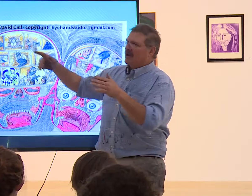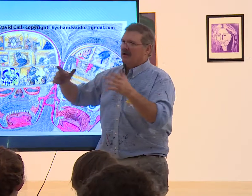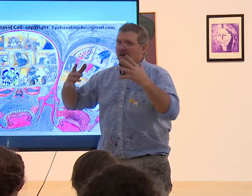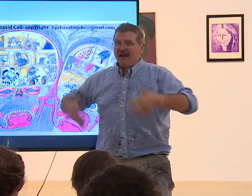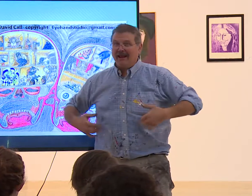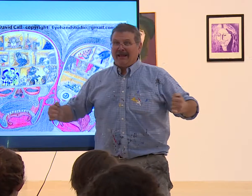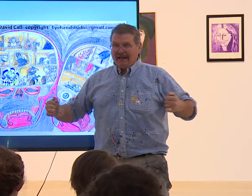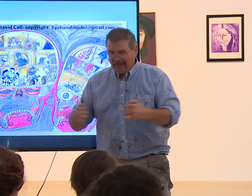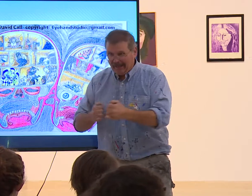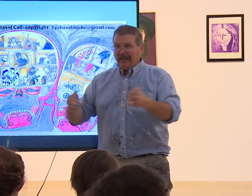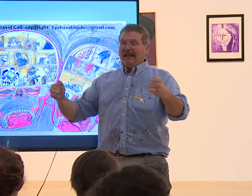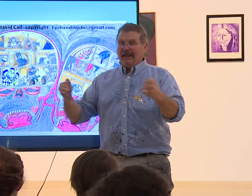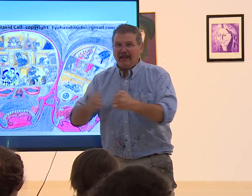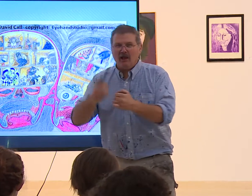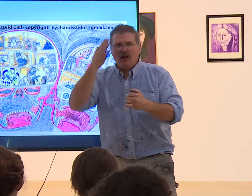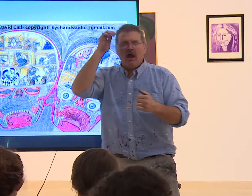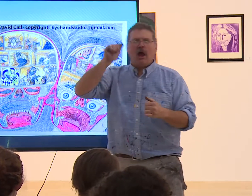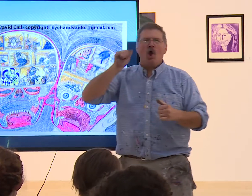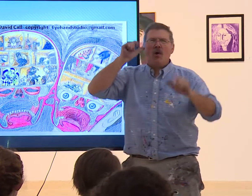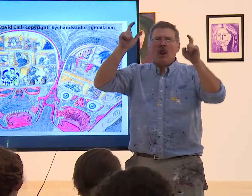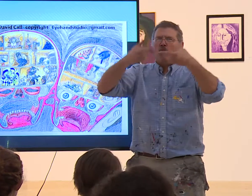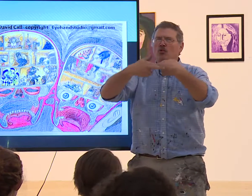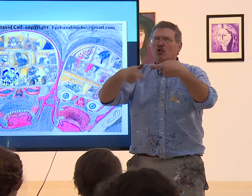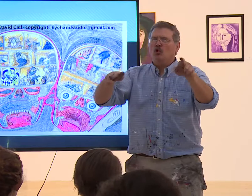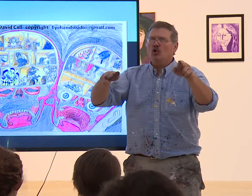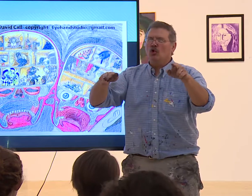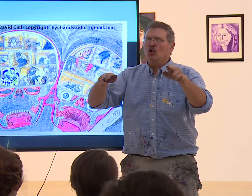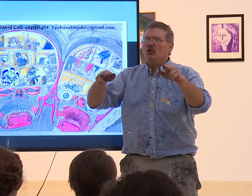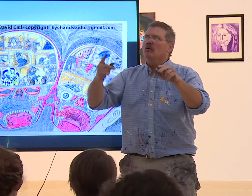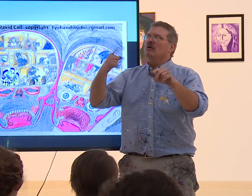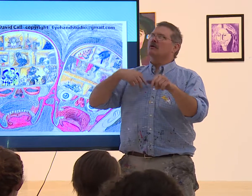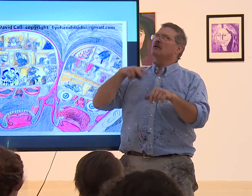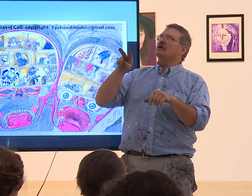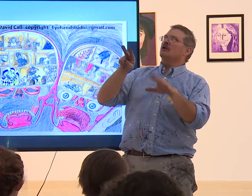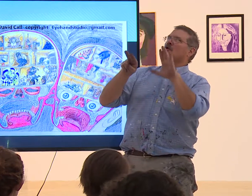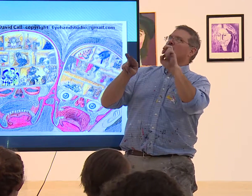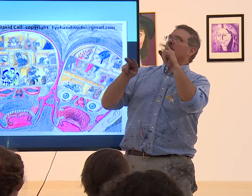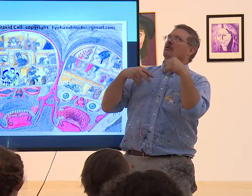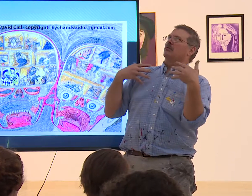I have that monkey idea, you know, when you go to the audiologist